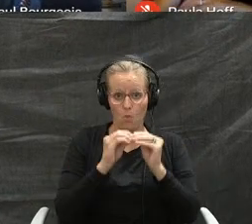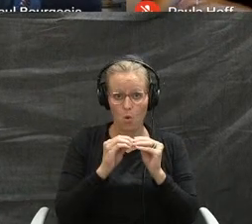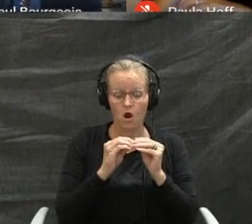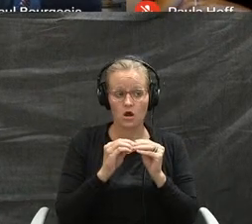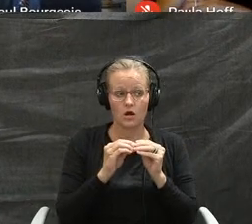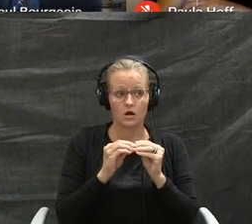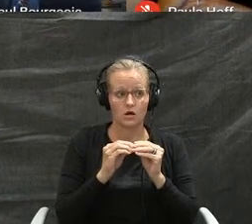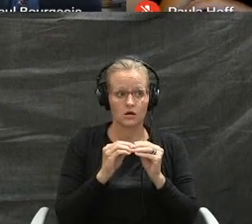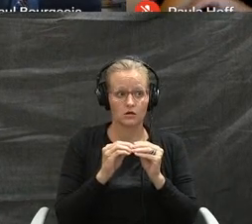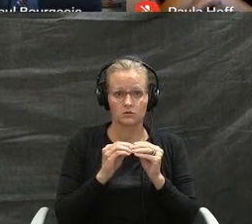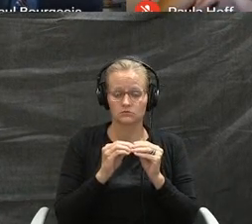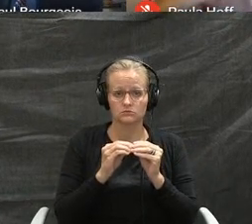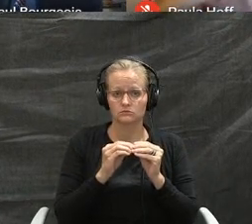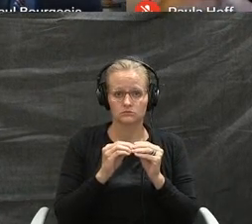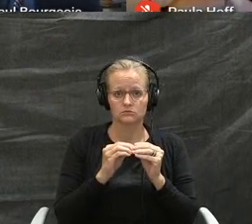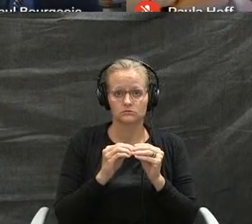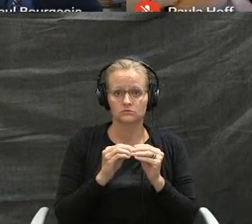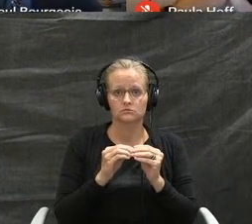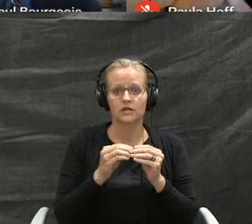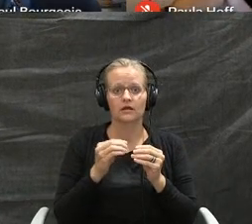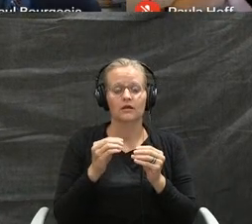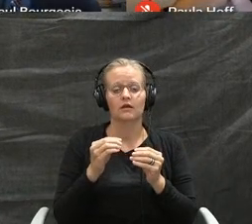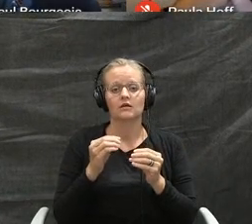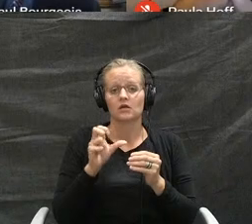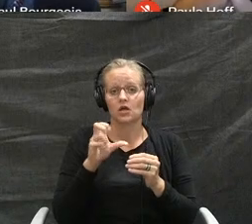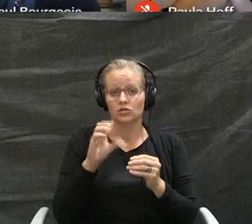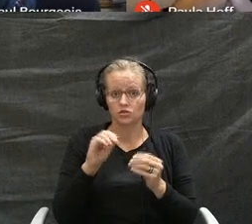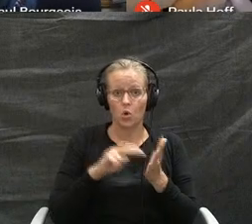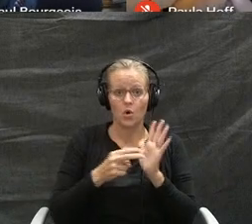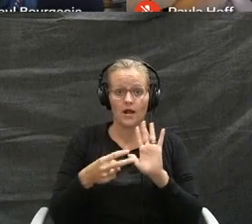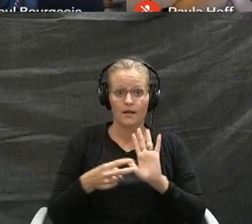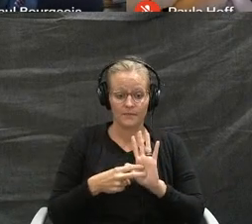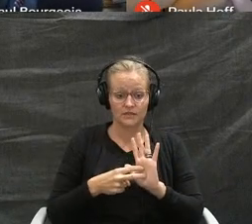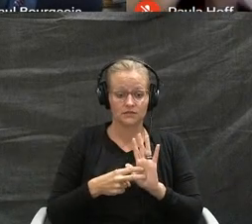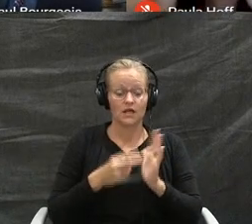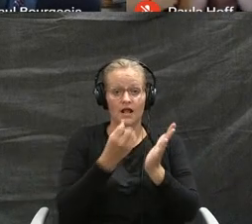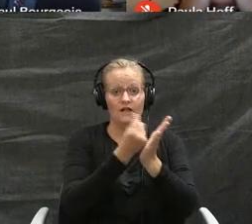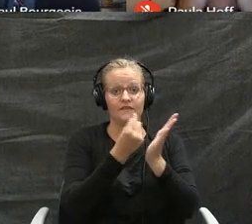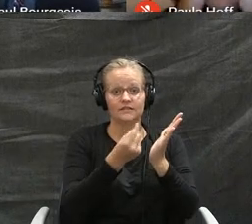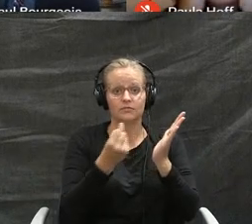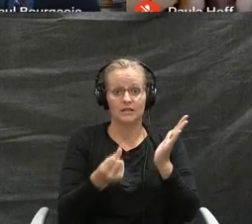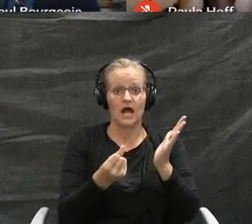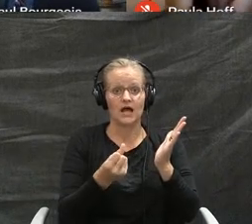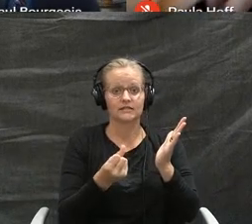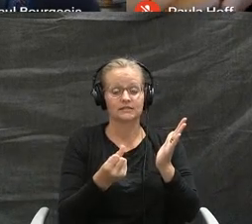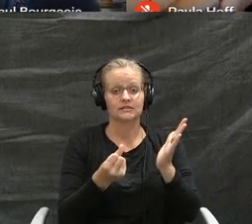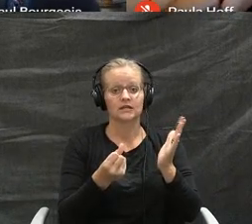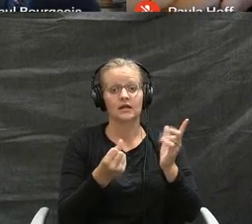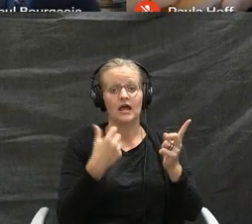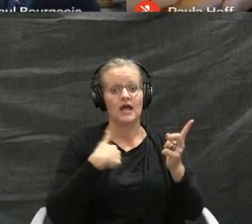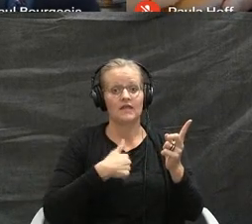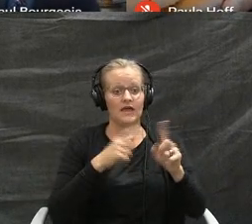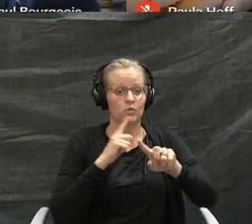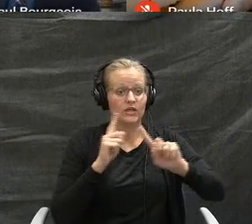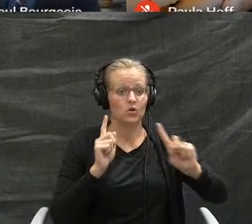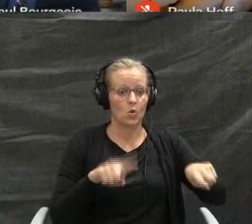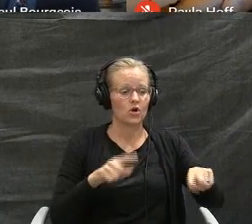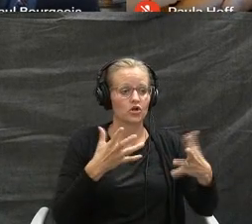Well ahead of that. So those supplies will actually augment what we have. But we were anticipating having to go it